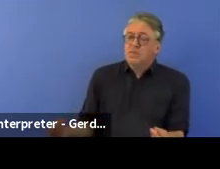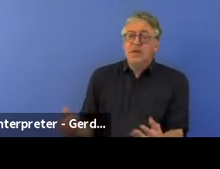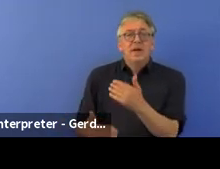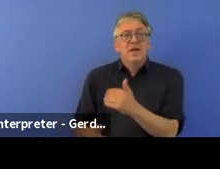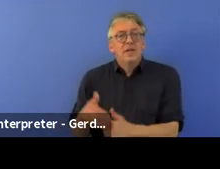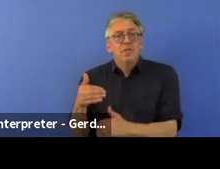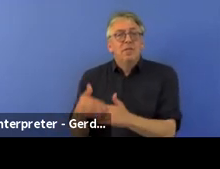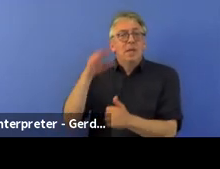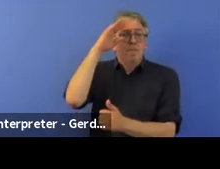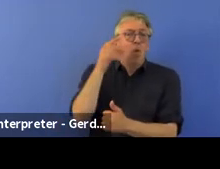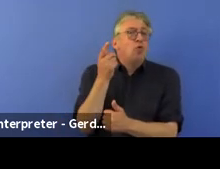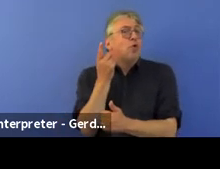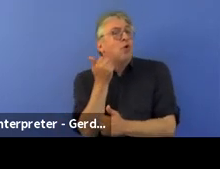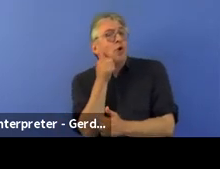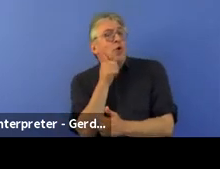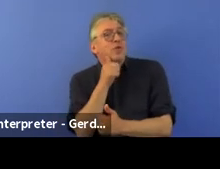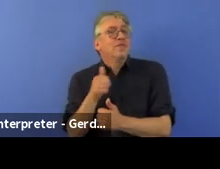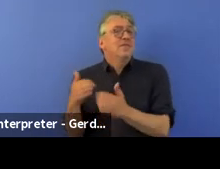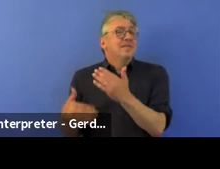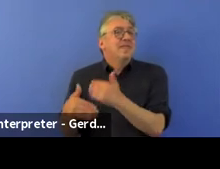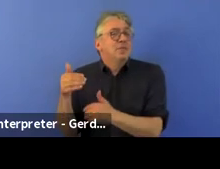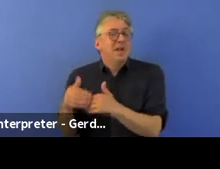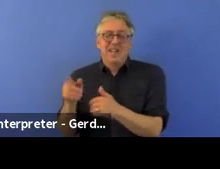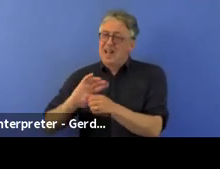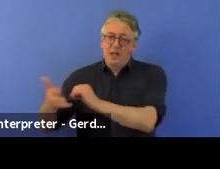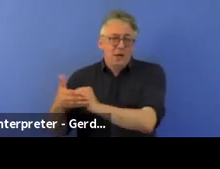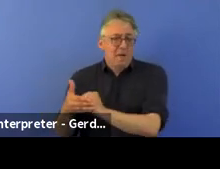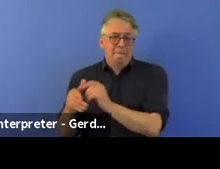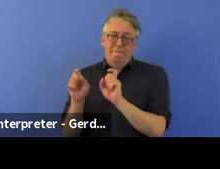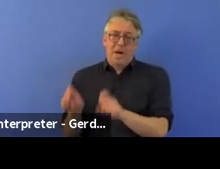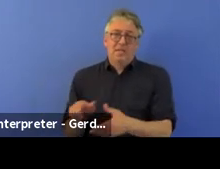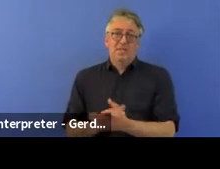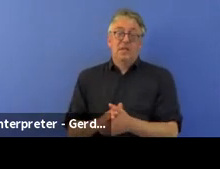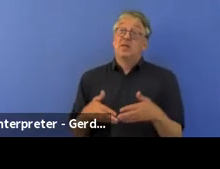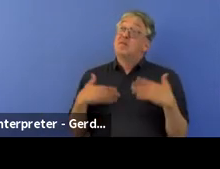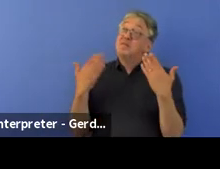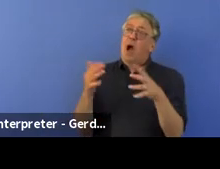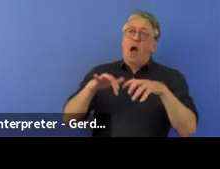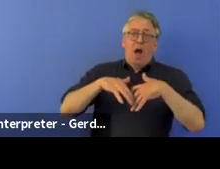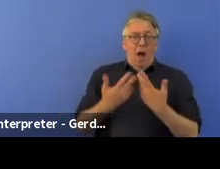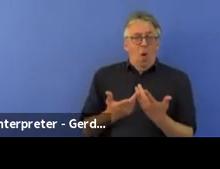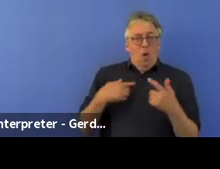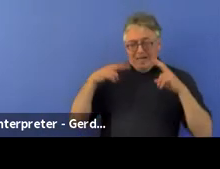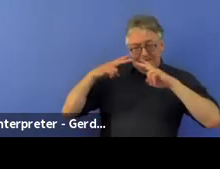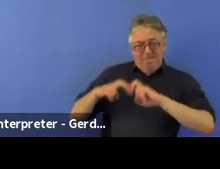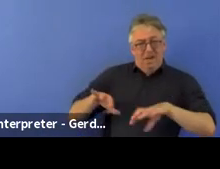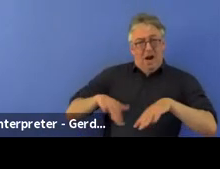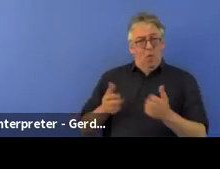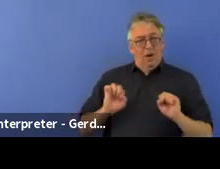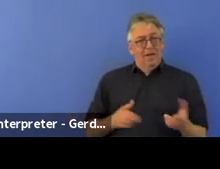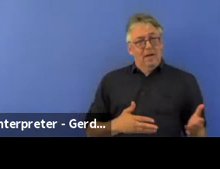time. It has 12 recommendations and the first recommendation addresses all the issues